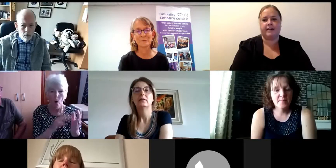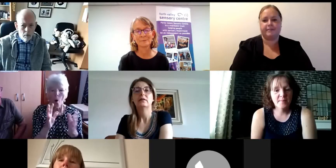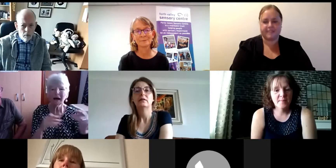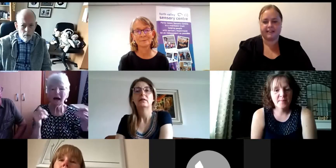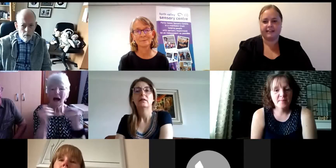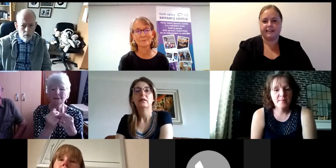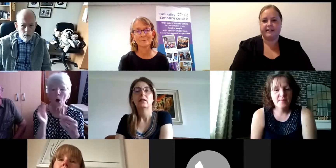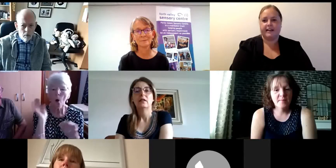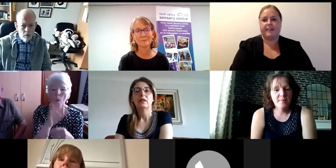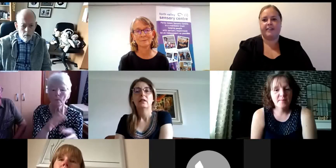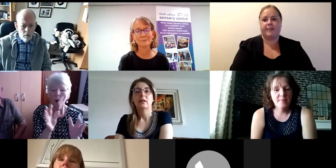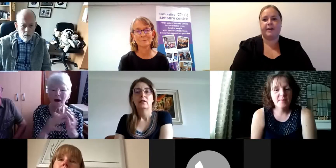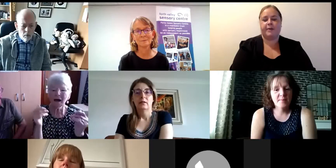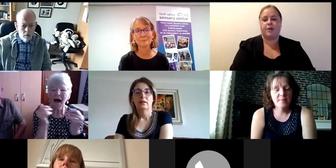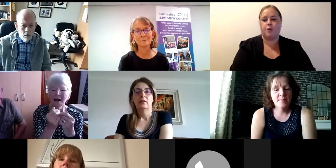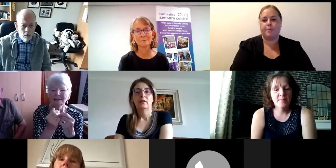Then when I went home at the weekend